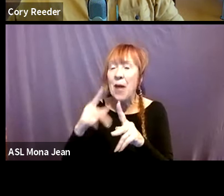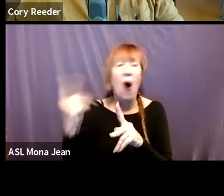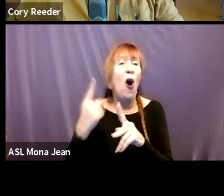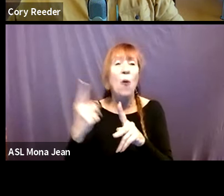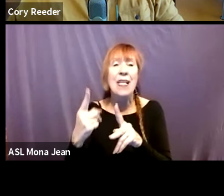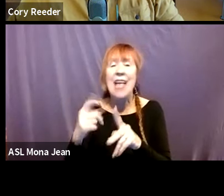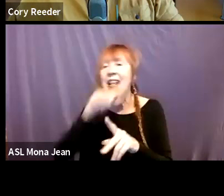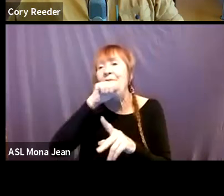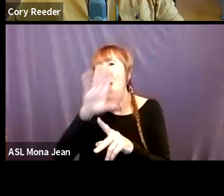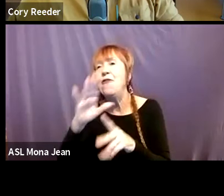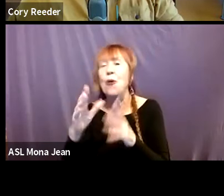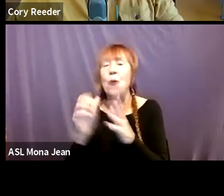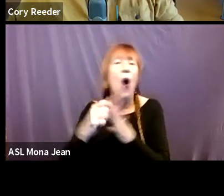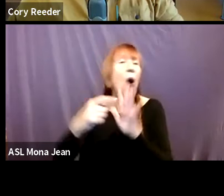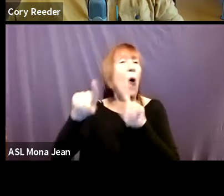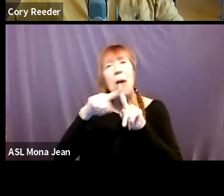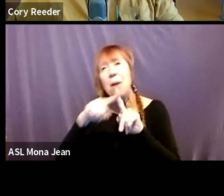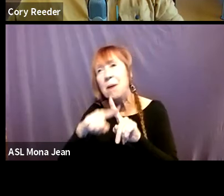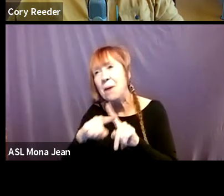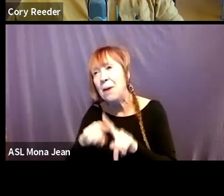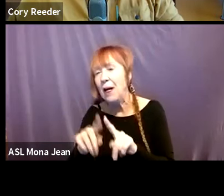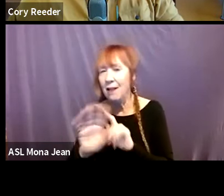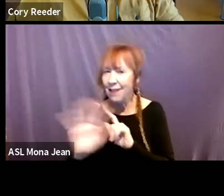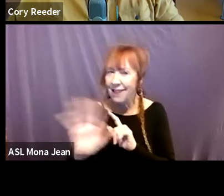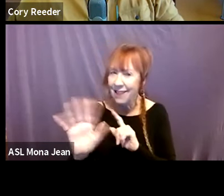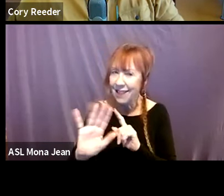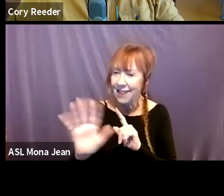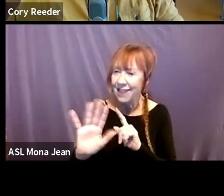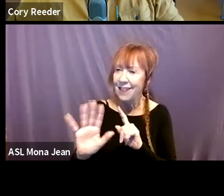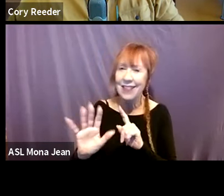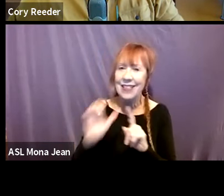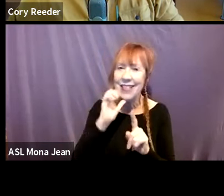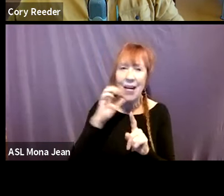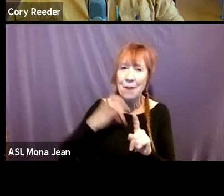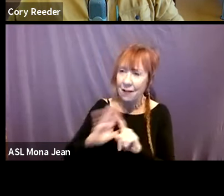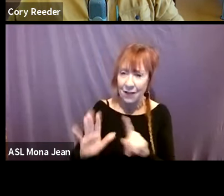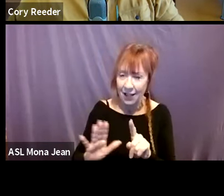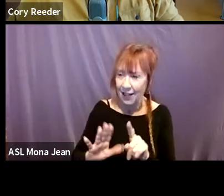and take their opinions really, really seriously. I think there is a diminishing return